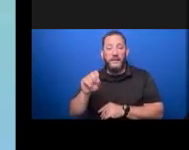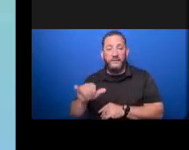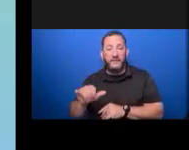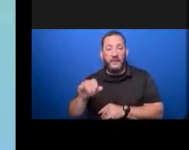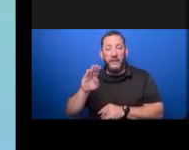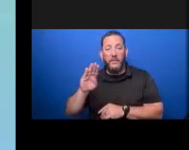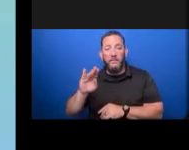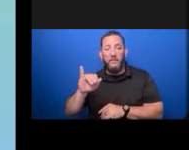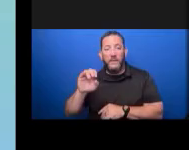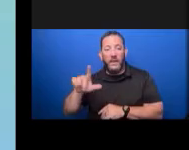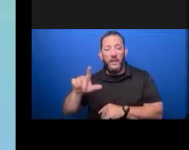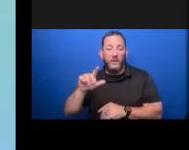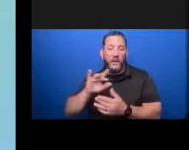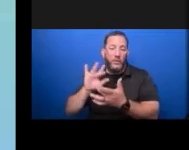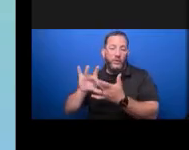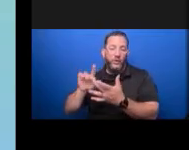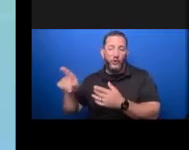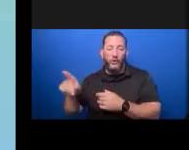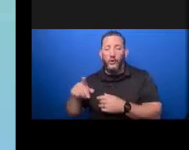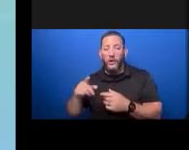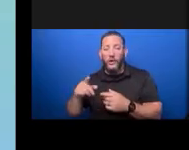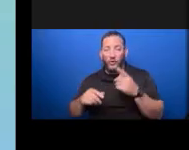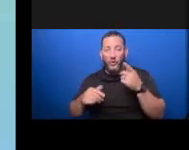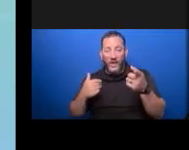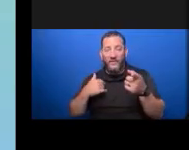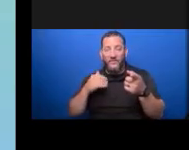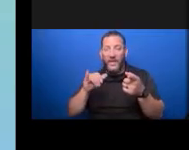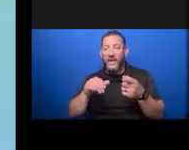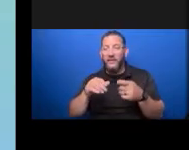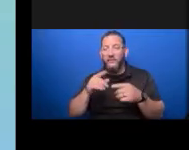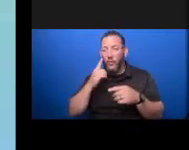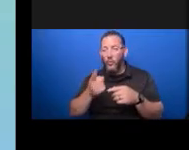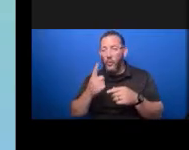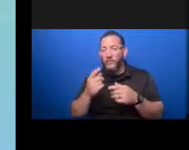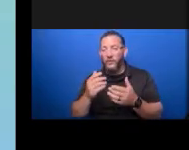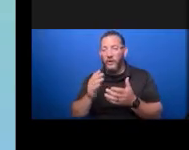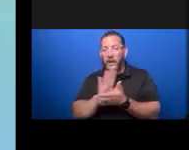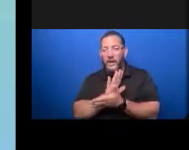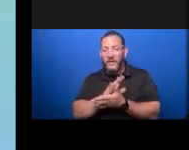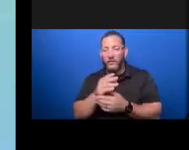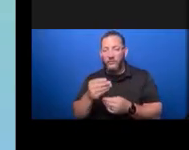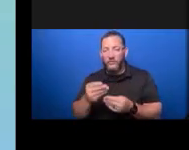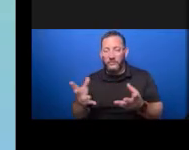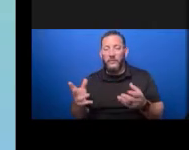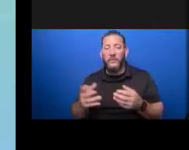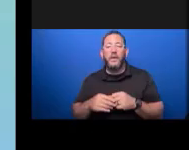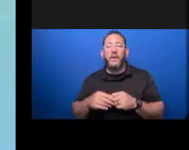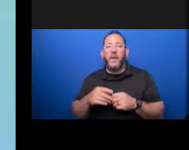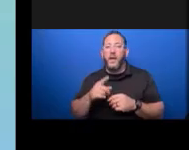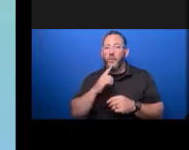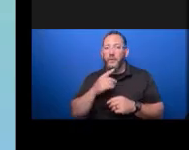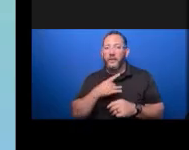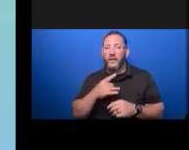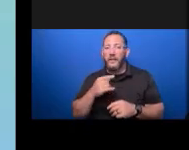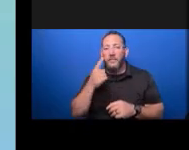reached out to her, and you have this on your one of your handouts. And I really like it because you can just sit down